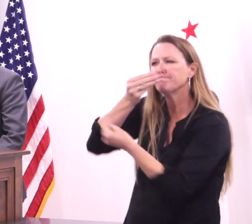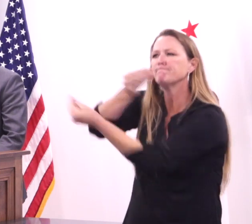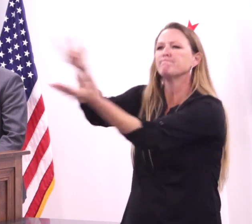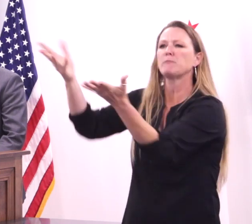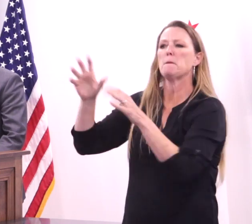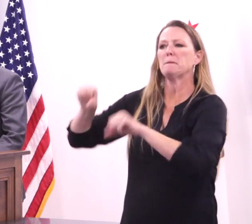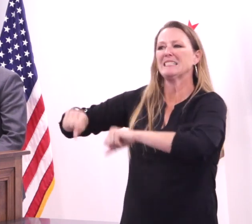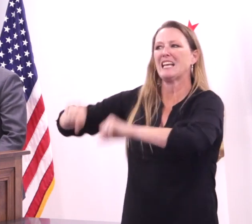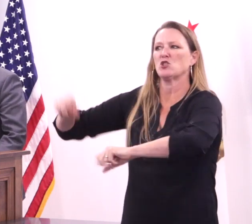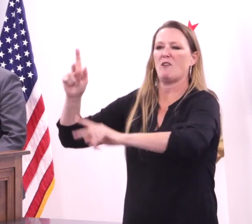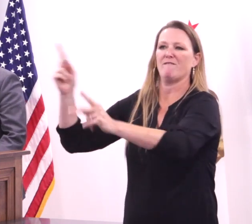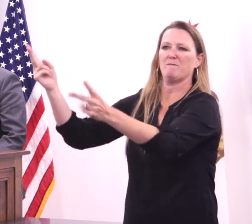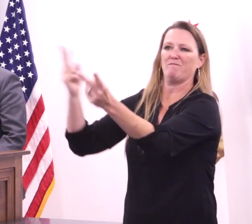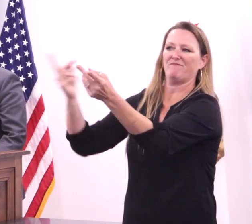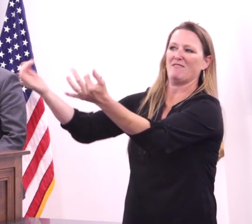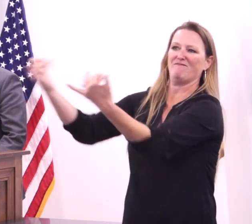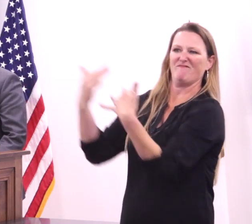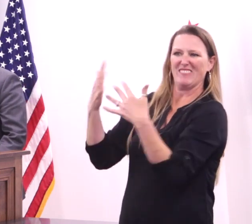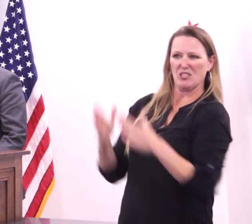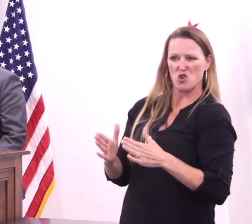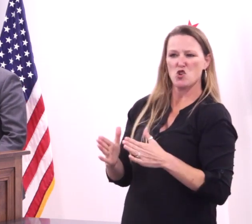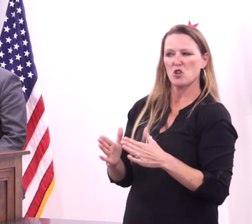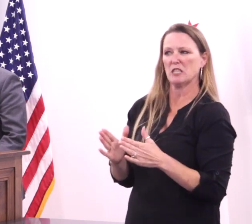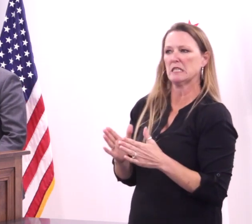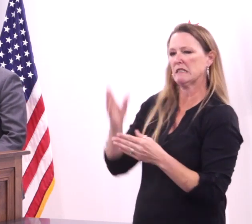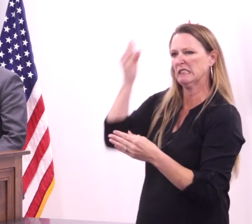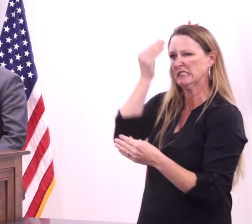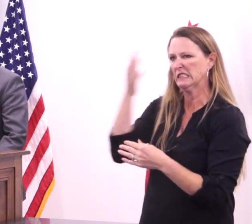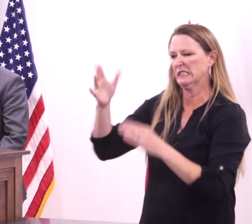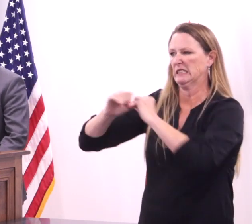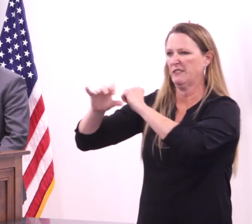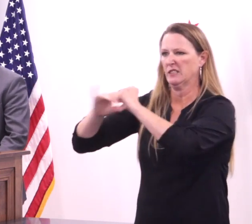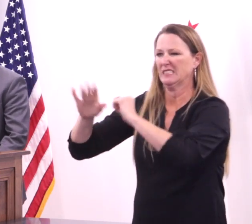We're working with the hotel industry to monitor occupancy.